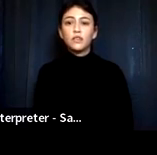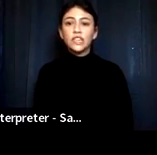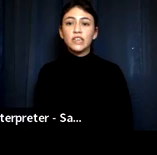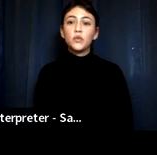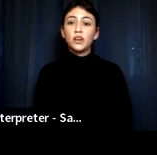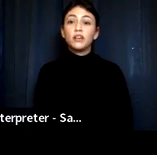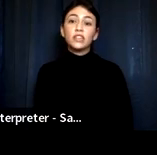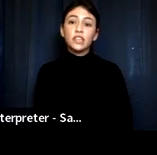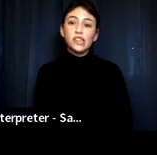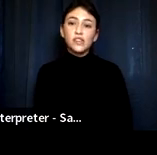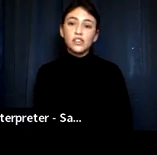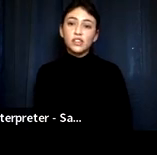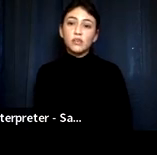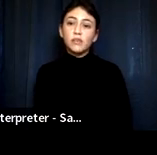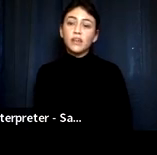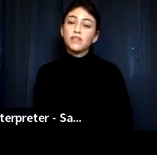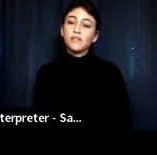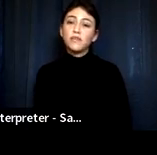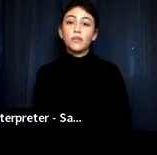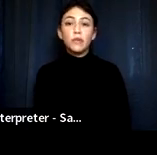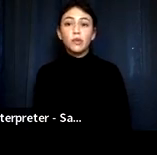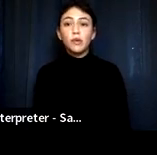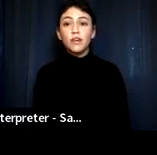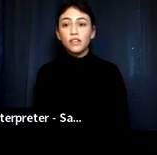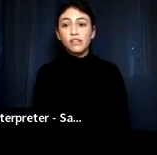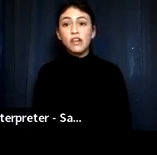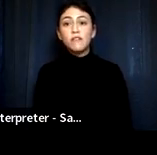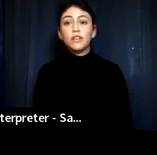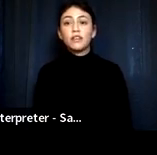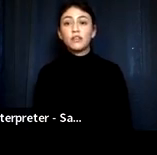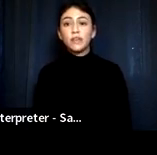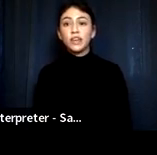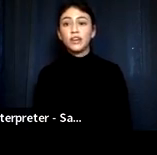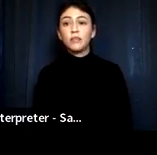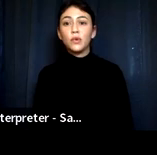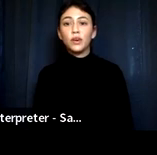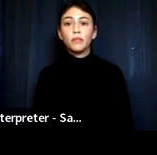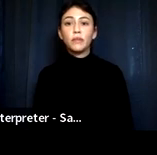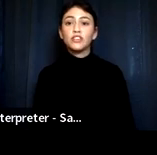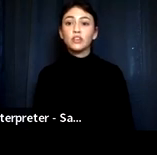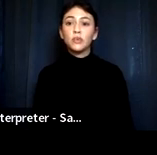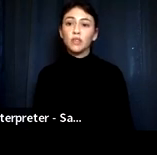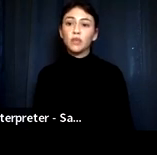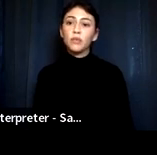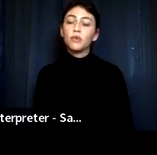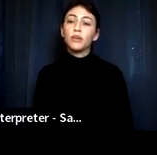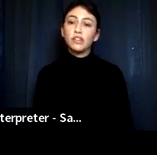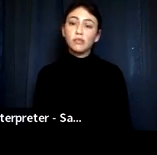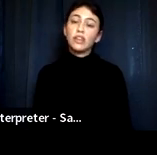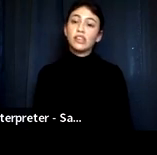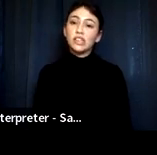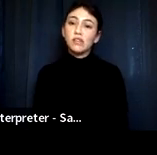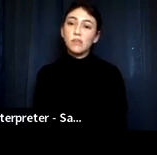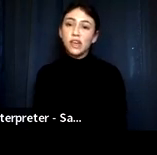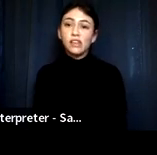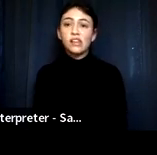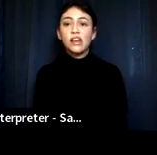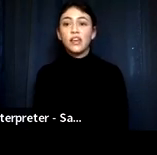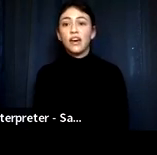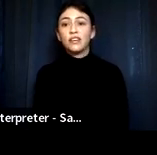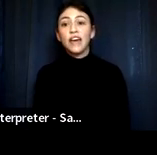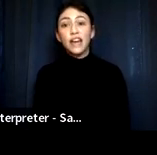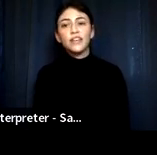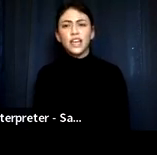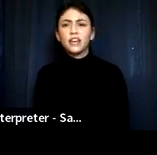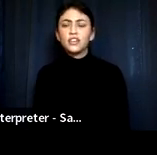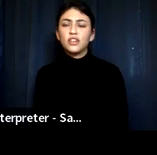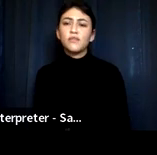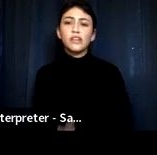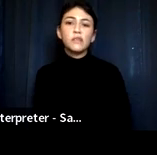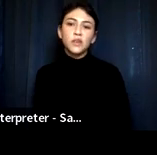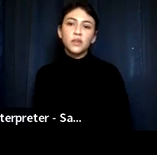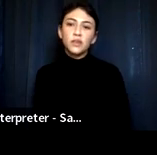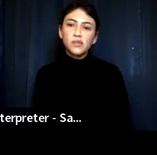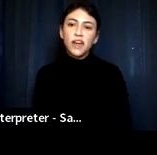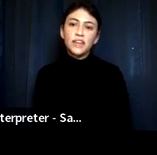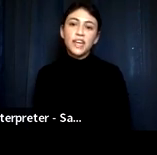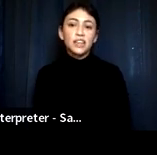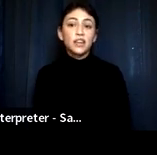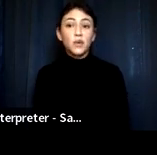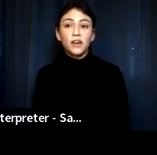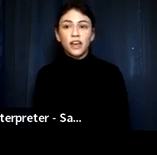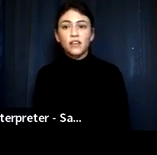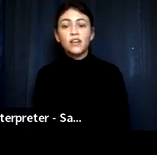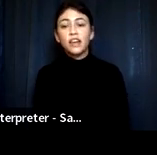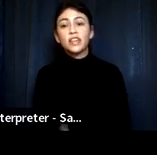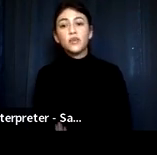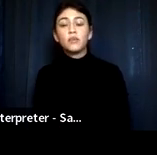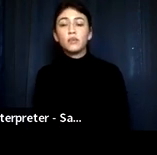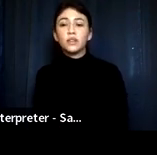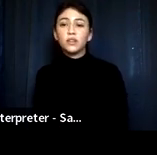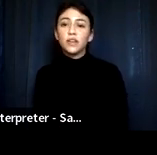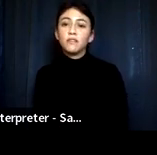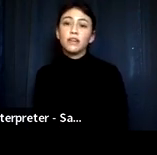If we're taking more into consideration the perspectives of the people around us, for there to be more partnership with people who have disabilities in DSPS to advocate, not just for us to be the only ones who are advocating like we are now I think that would be one good